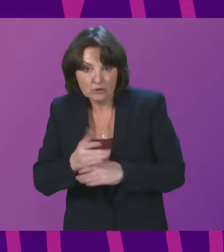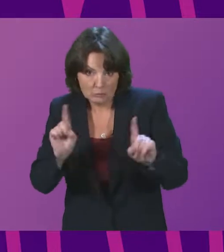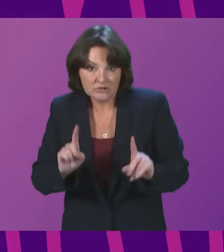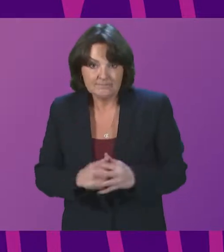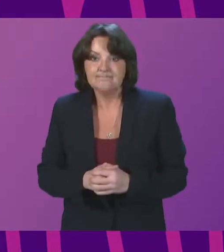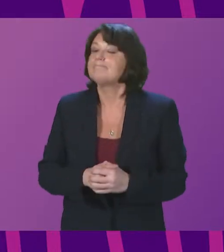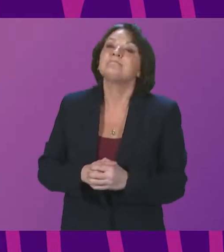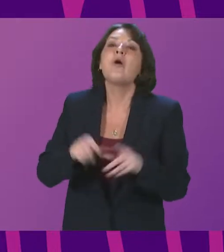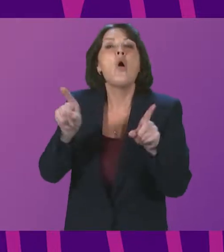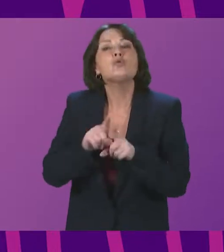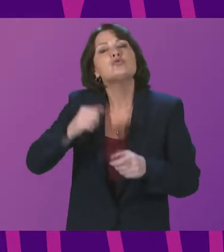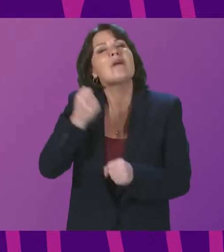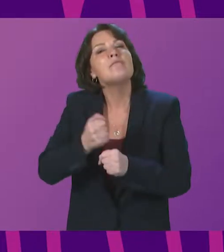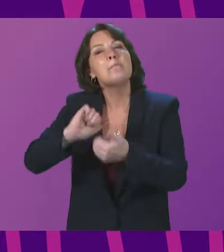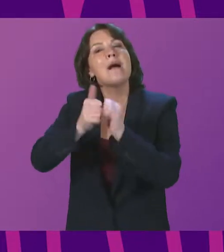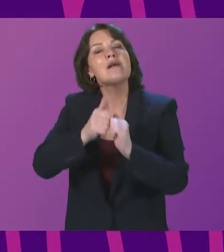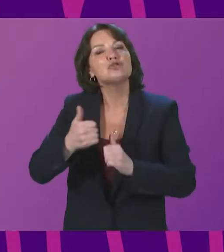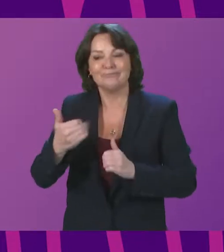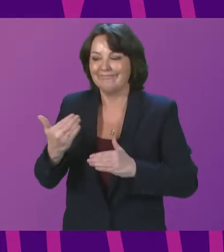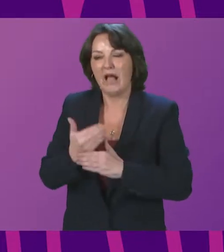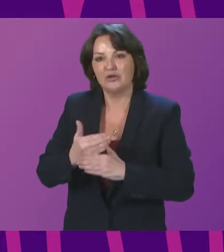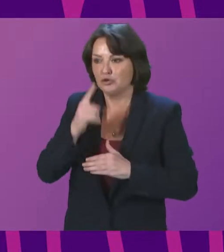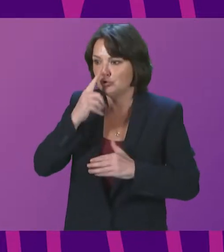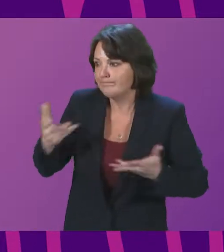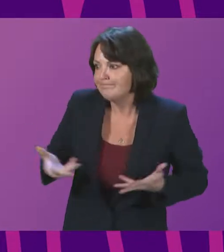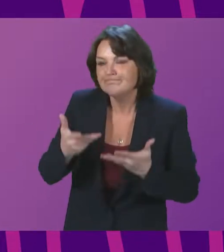The Government’s partnership action for continuing employment—PACE—will offer